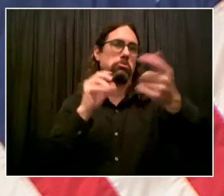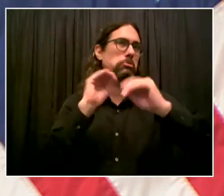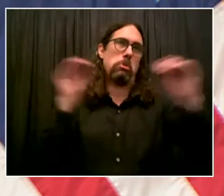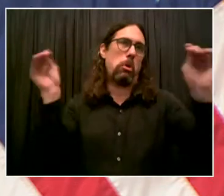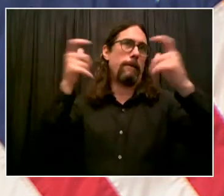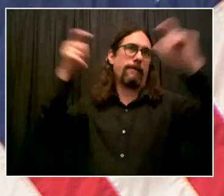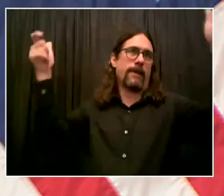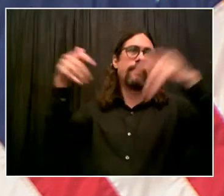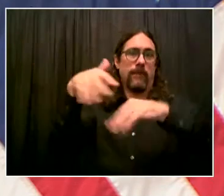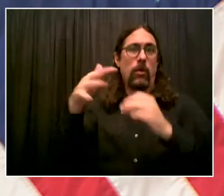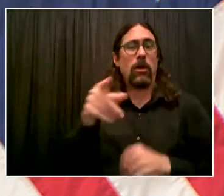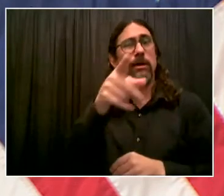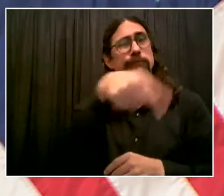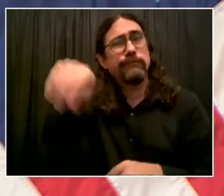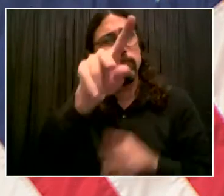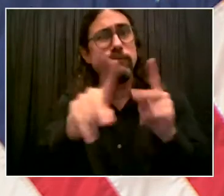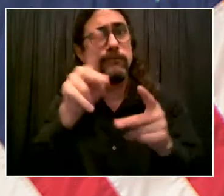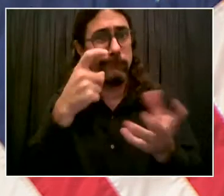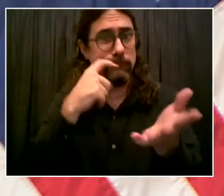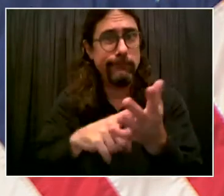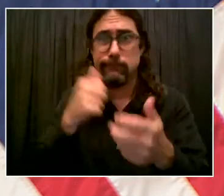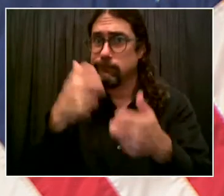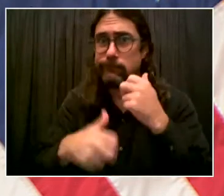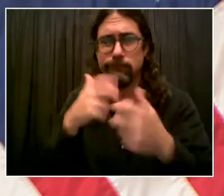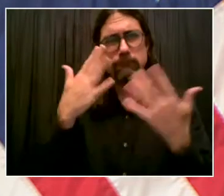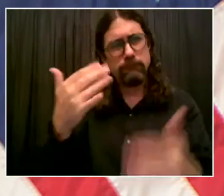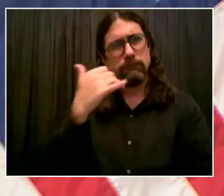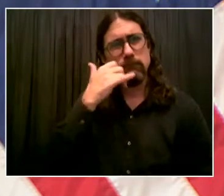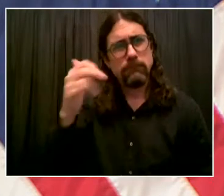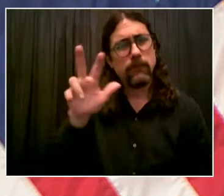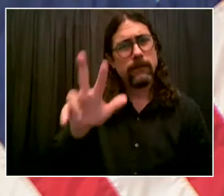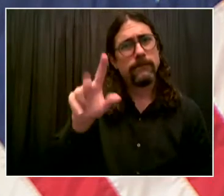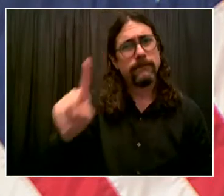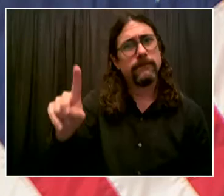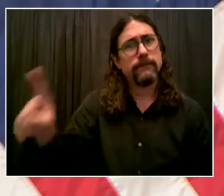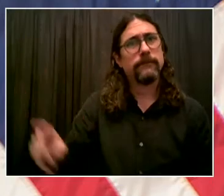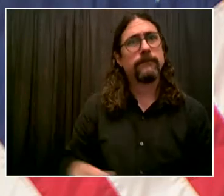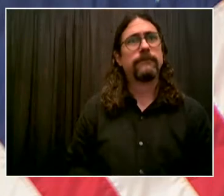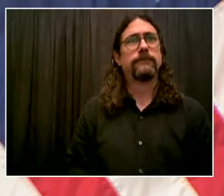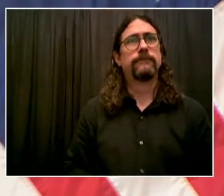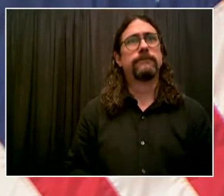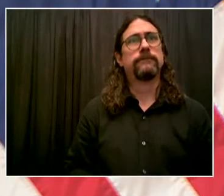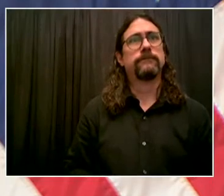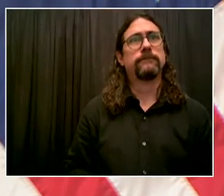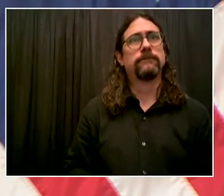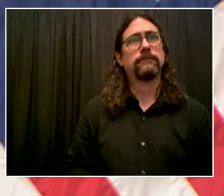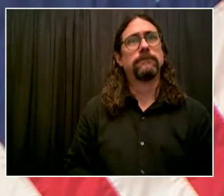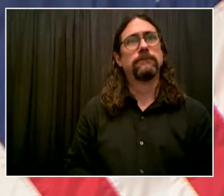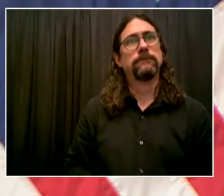LIFE ISSUES THAT COME ABOUT, UTILIZE THE 3-1- 1 HOT LINE. ALSO